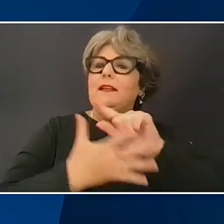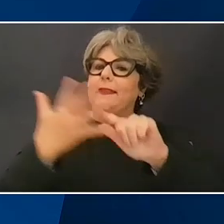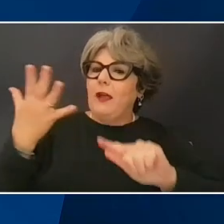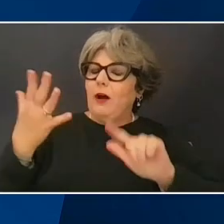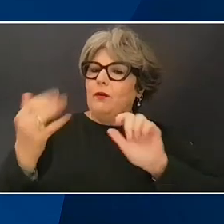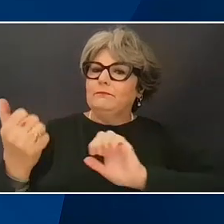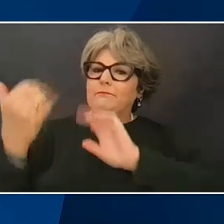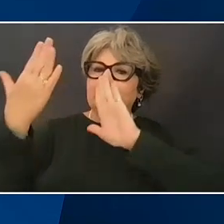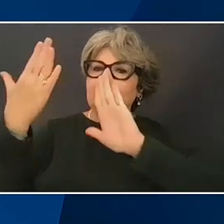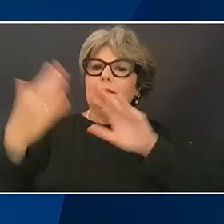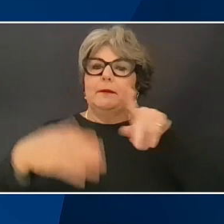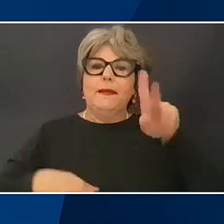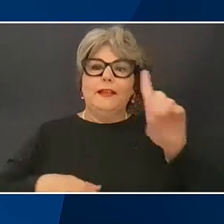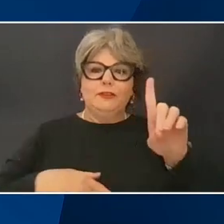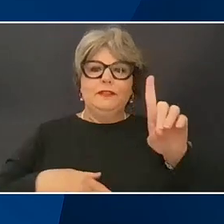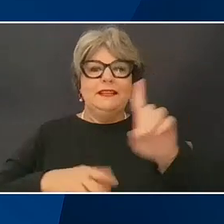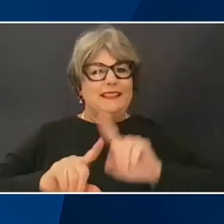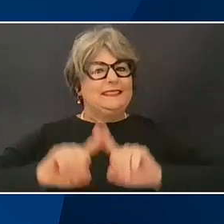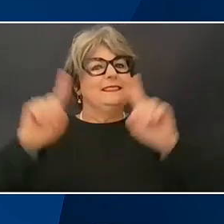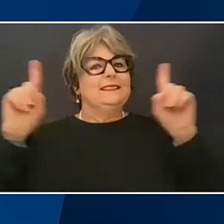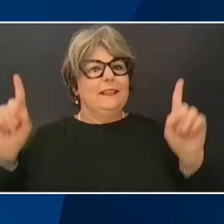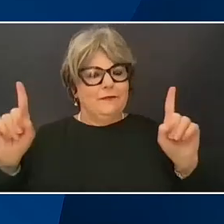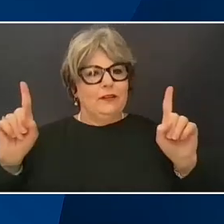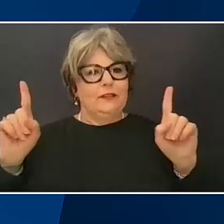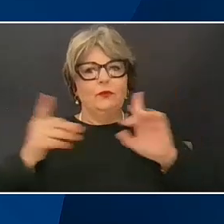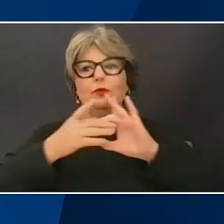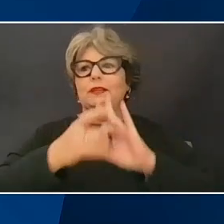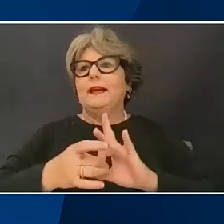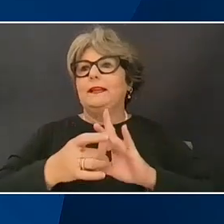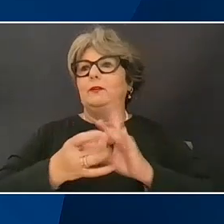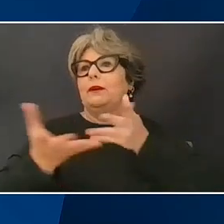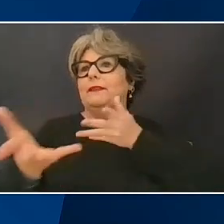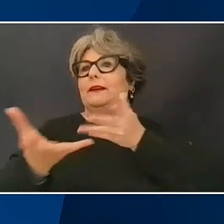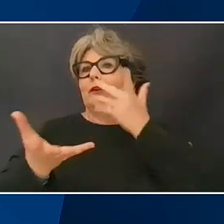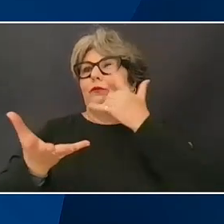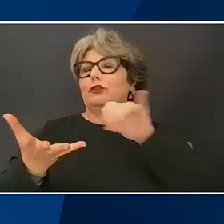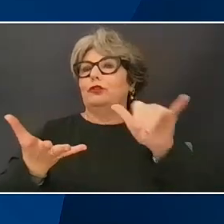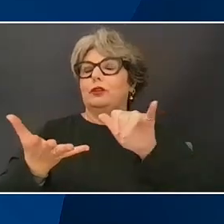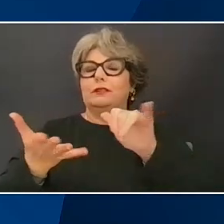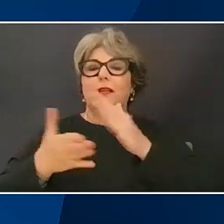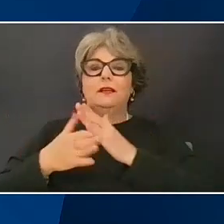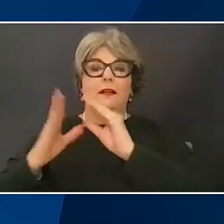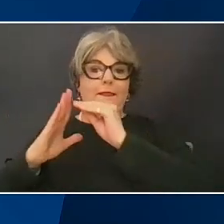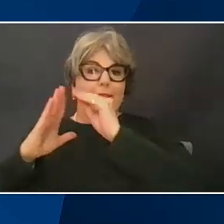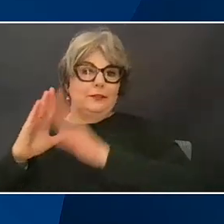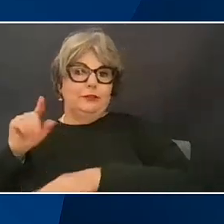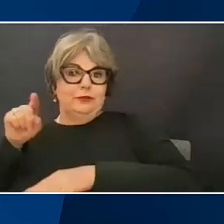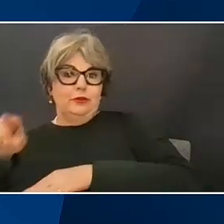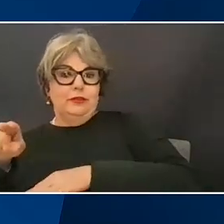dissertation phase is different. In terms of what that interaction is between the student and the institution.